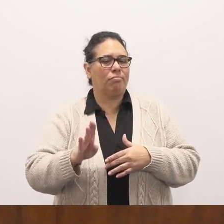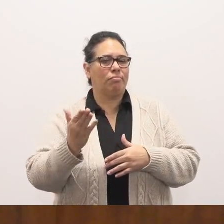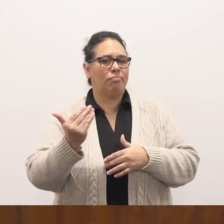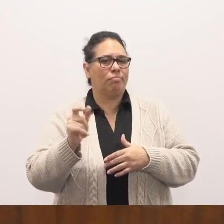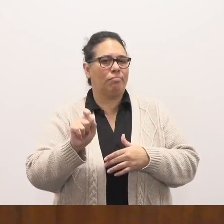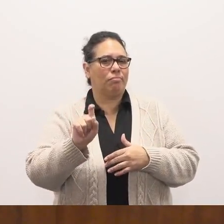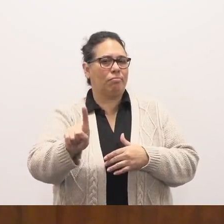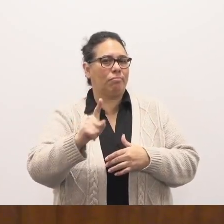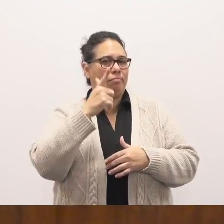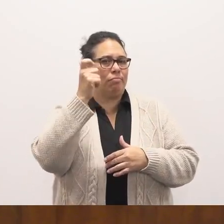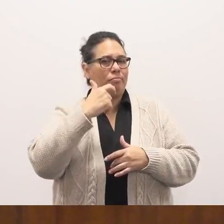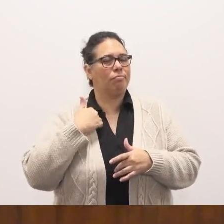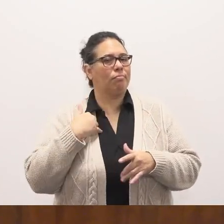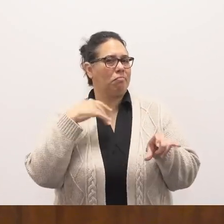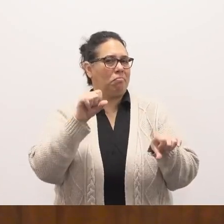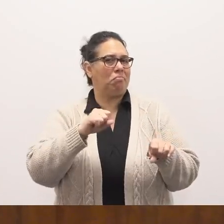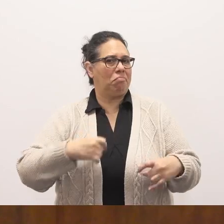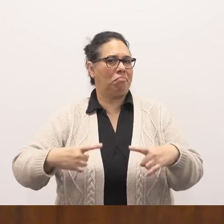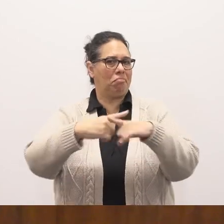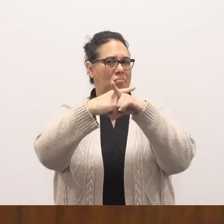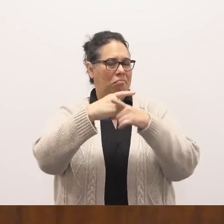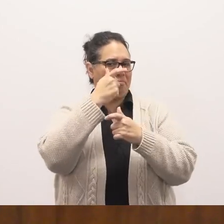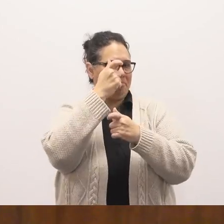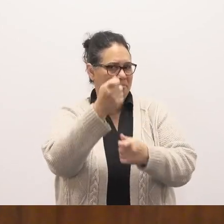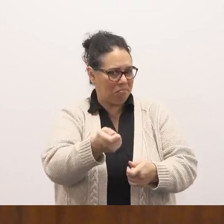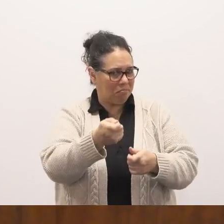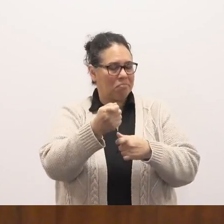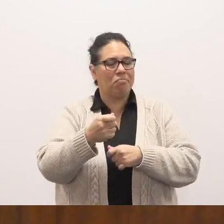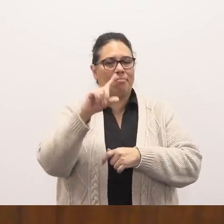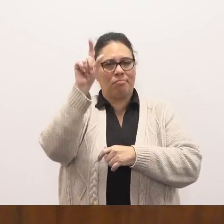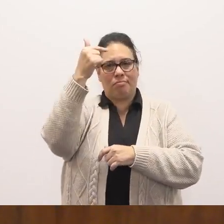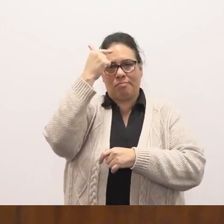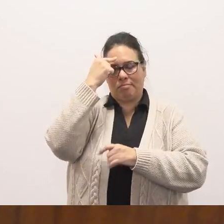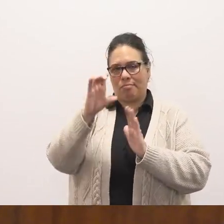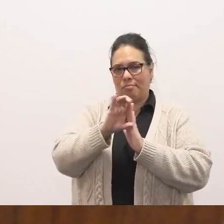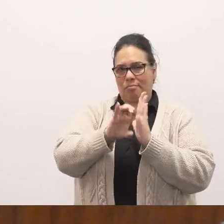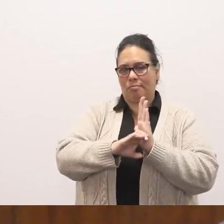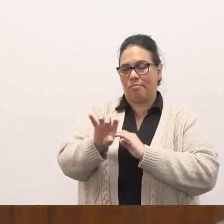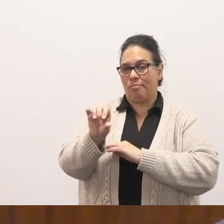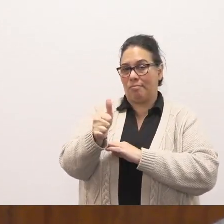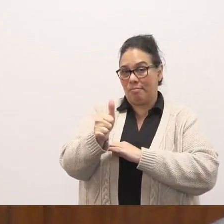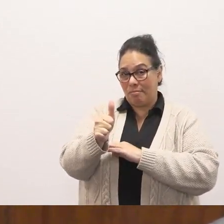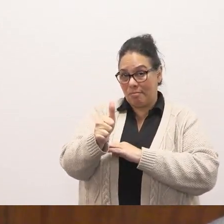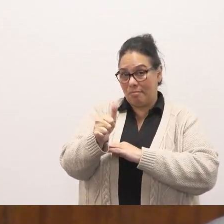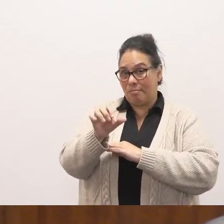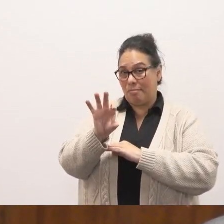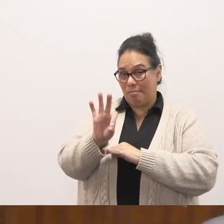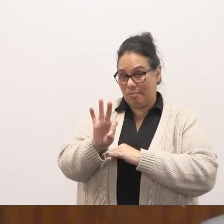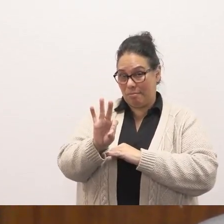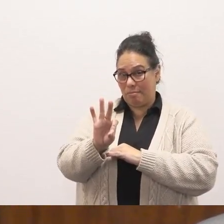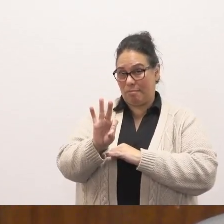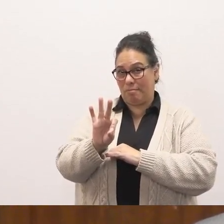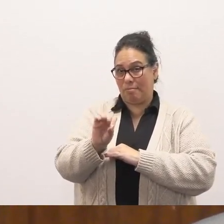as I have a potential conflict of interest under government code 1090 and 87100.